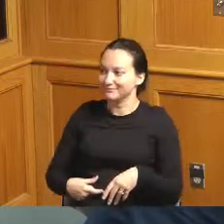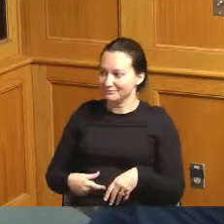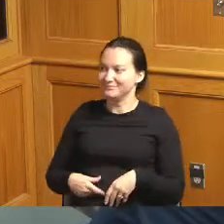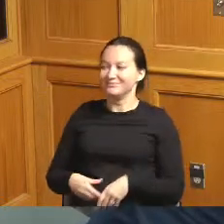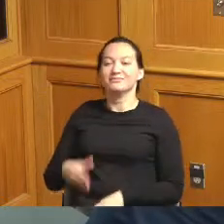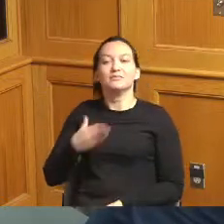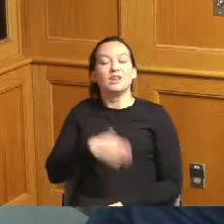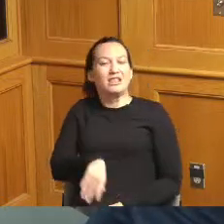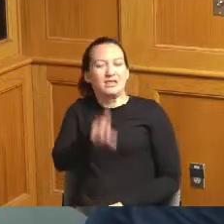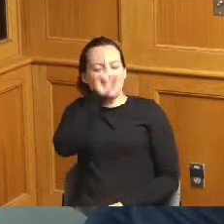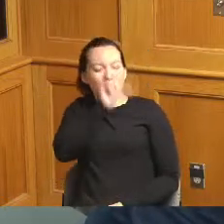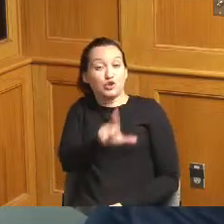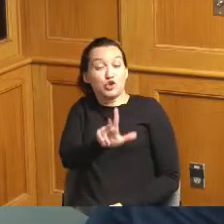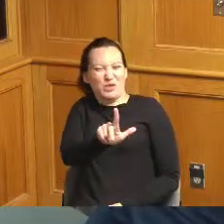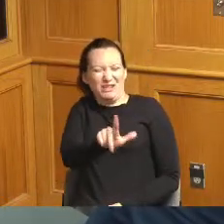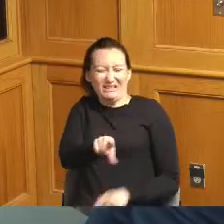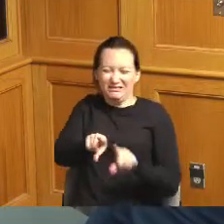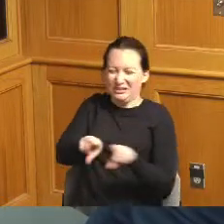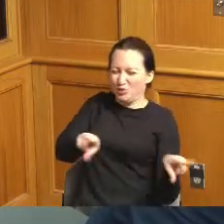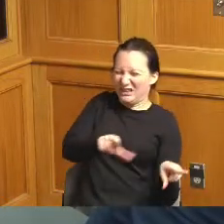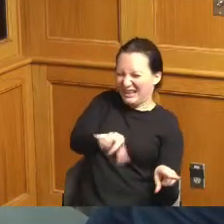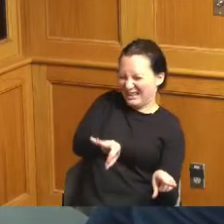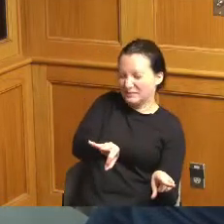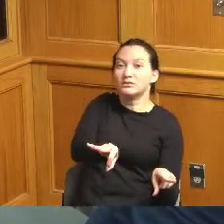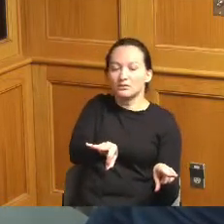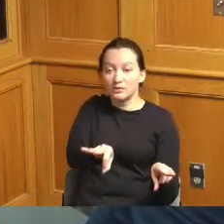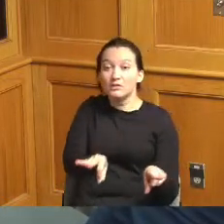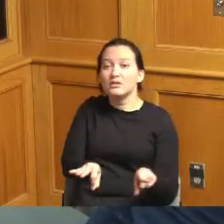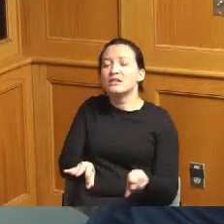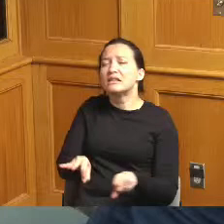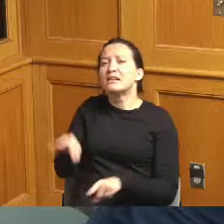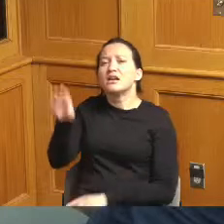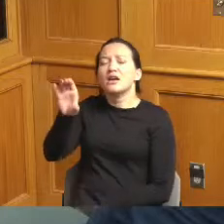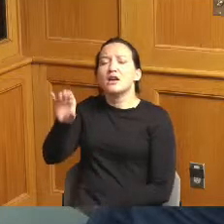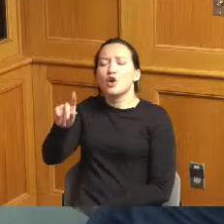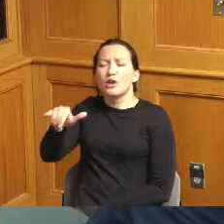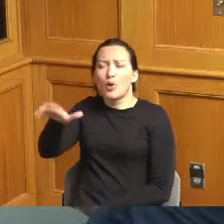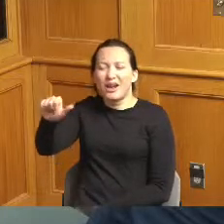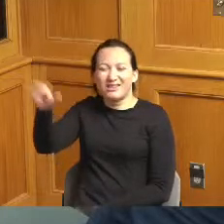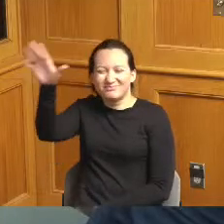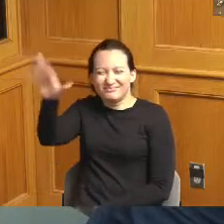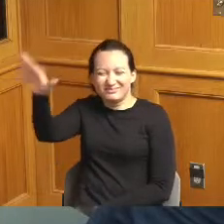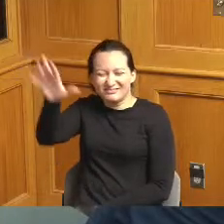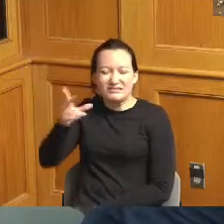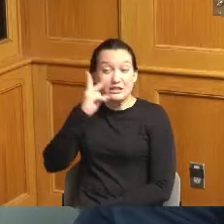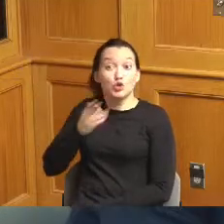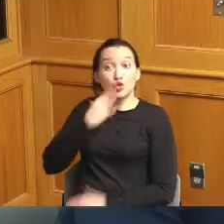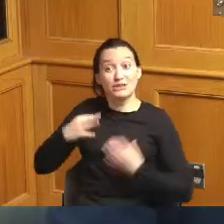20 I think they're at 23.29 Cuyahoga's reporting they're seeing good candidates coming in the door